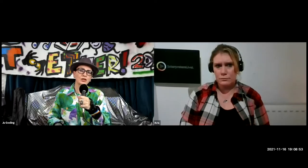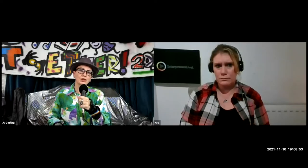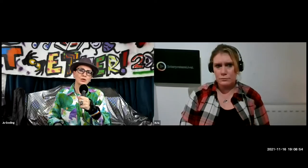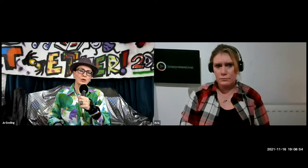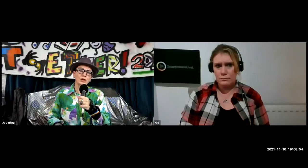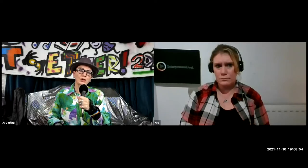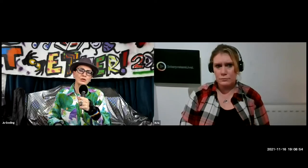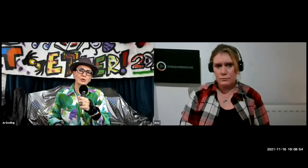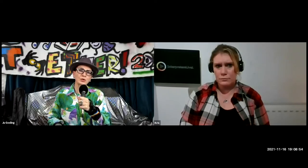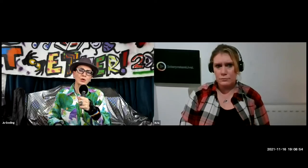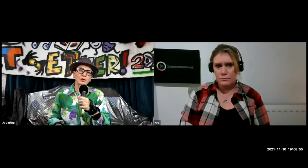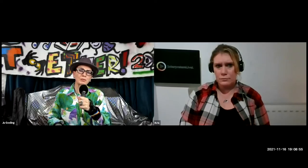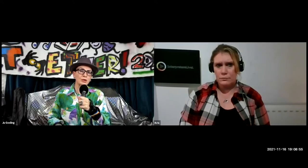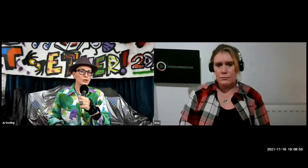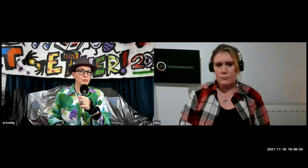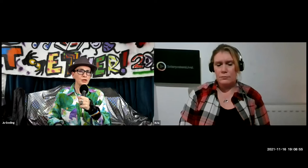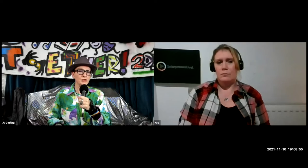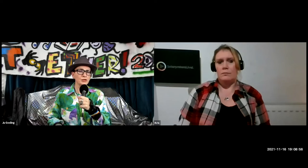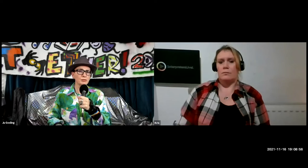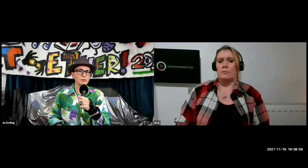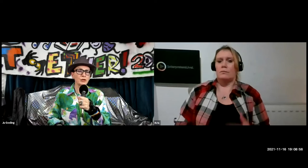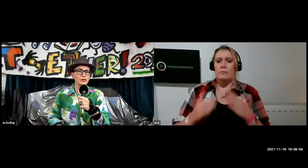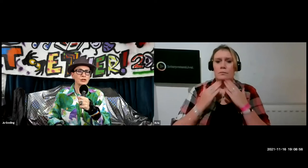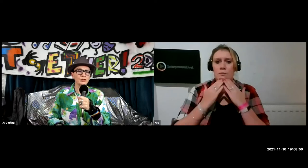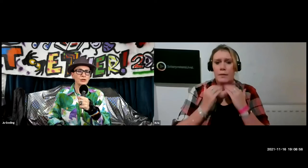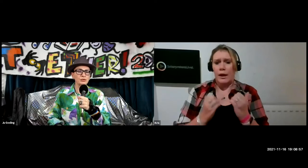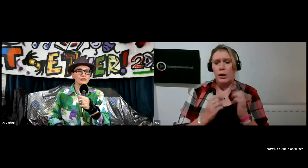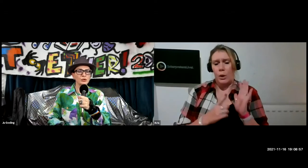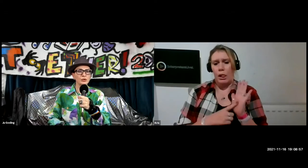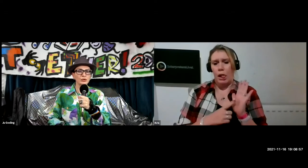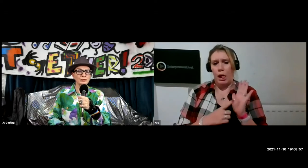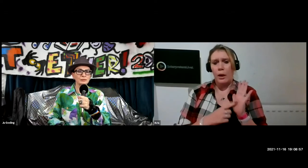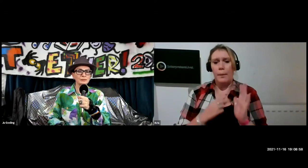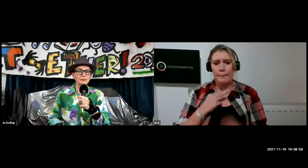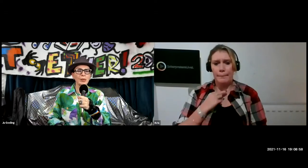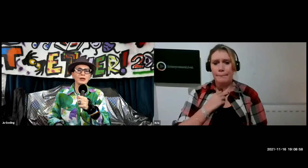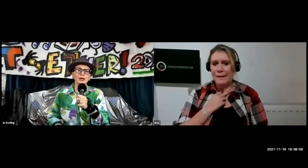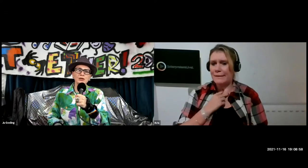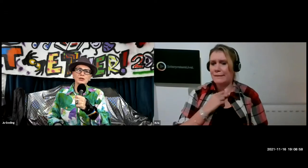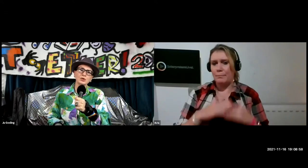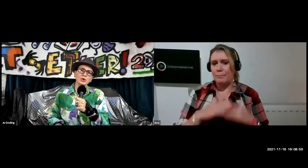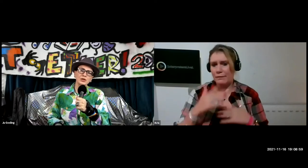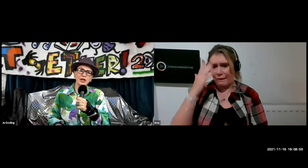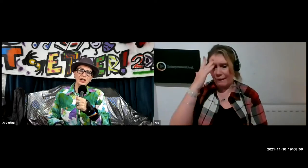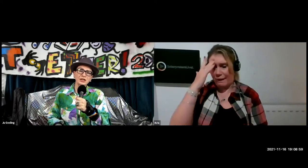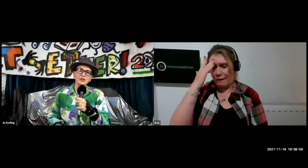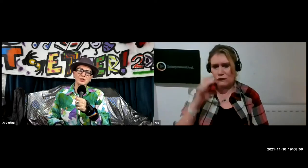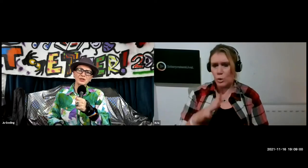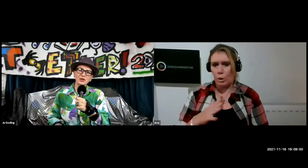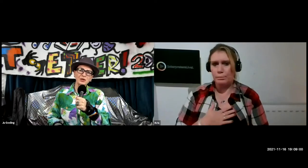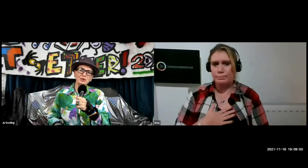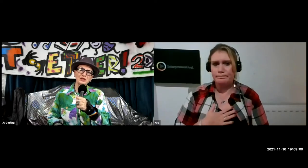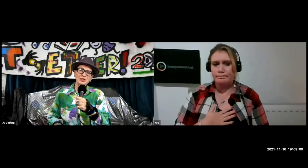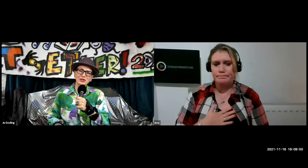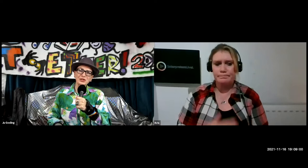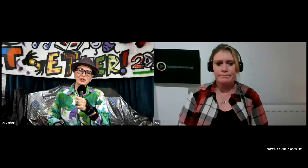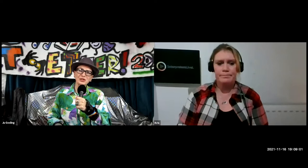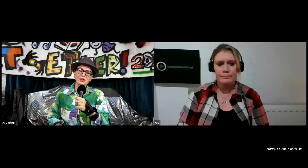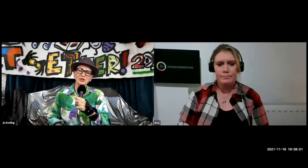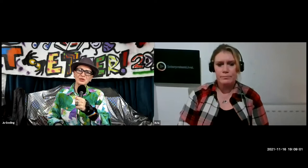chat, Emily is saying wow, that's so moving and powerful. Yes all of Lionel's work is moving and powerful. You can find some of it on Facebook, you can find quite a lot linked in to the Sign Dance Collective website. So yes,